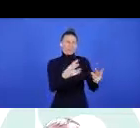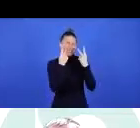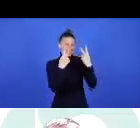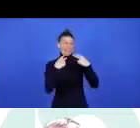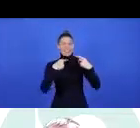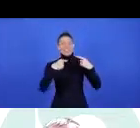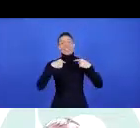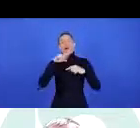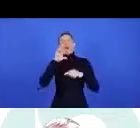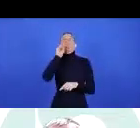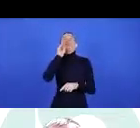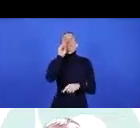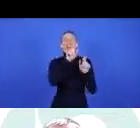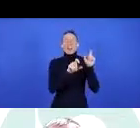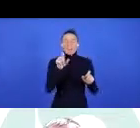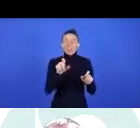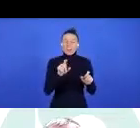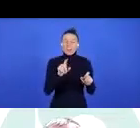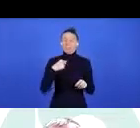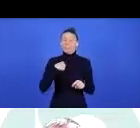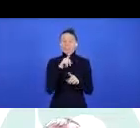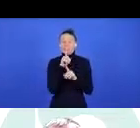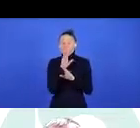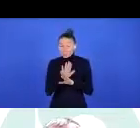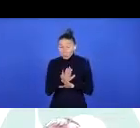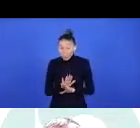. If you didn't notice, I am a very talkative person. My friends would